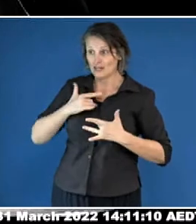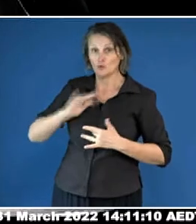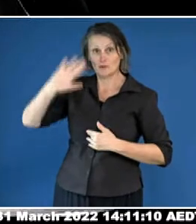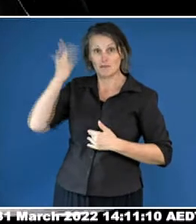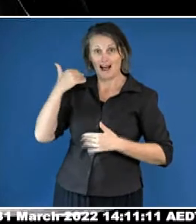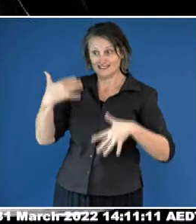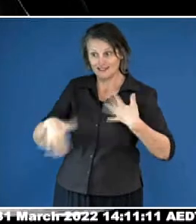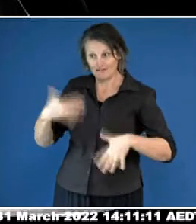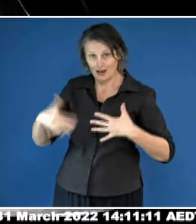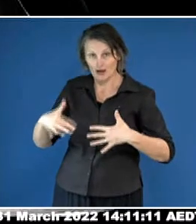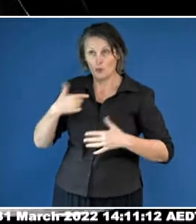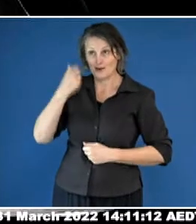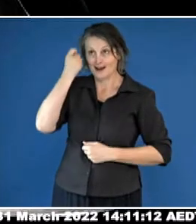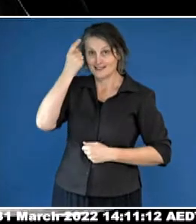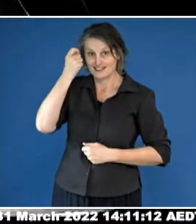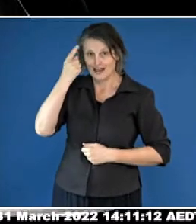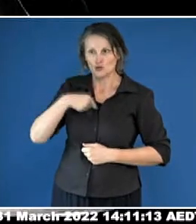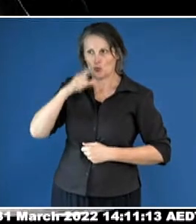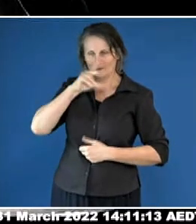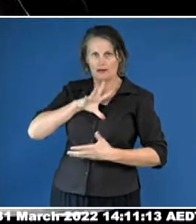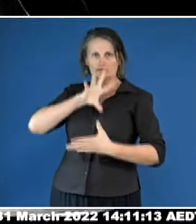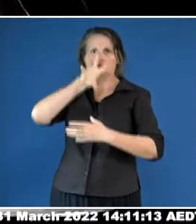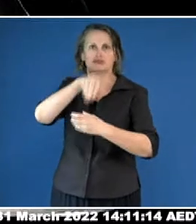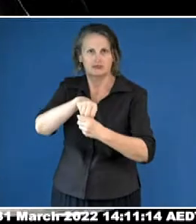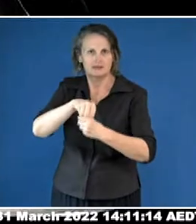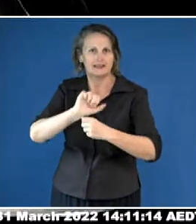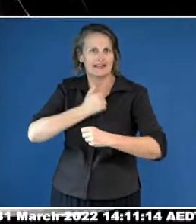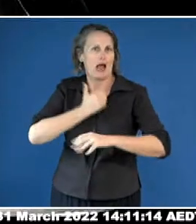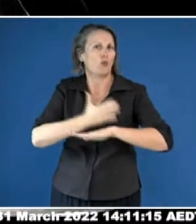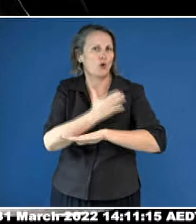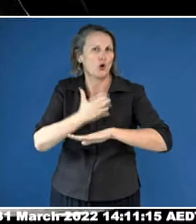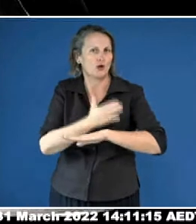responses to gender-based violence is vital to ensuring the principle of "nothing about